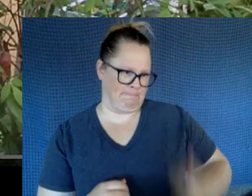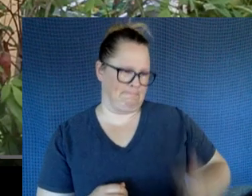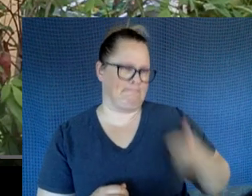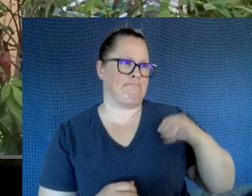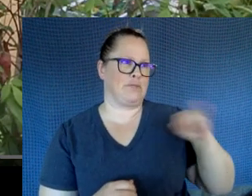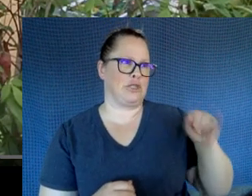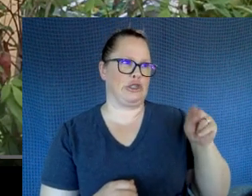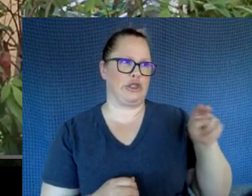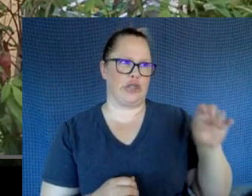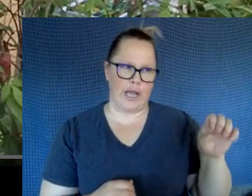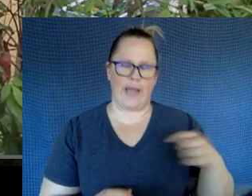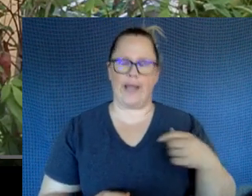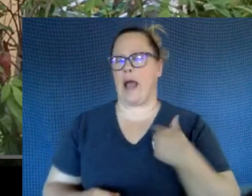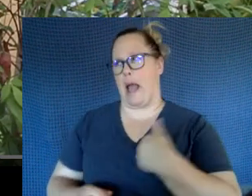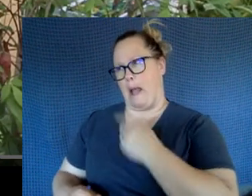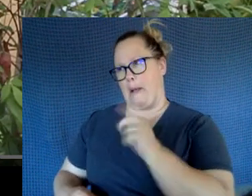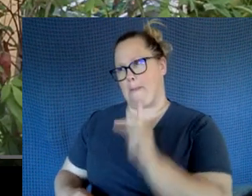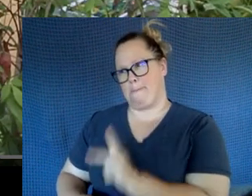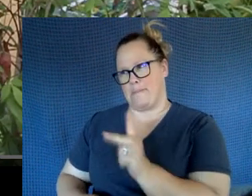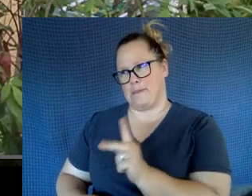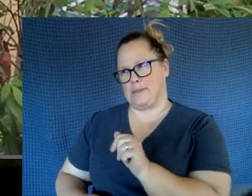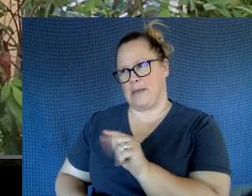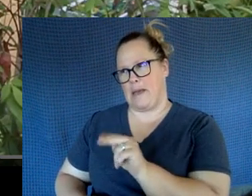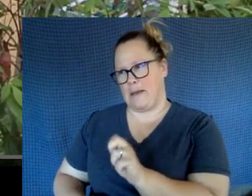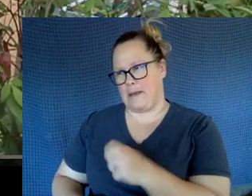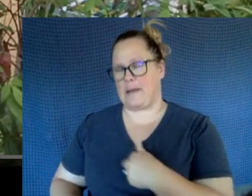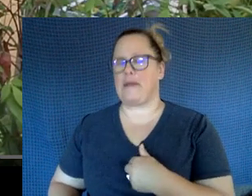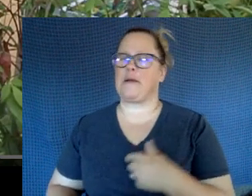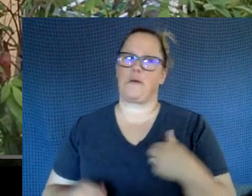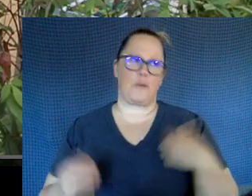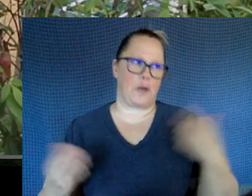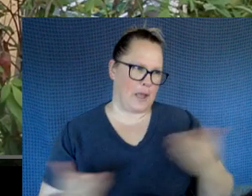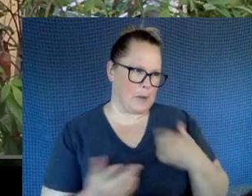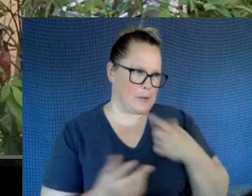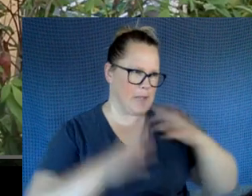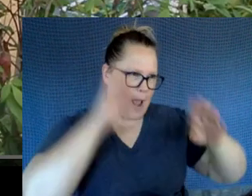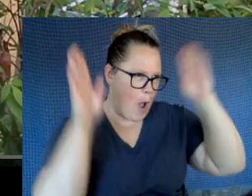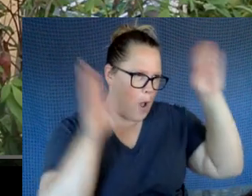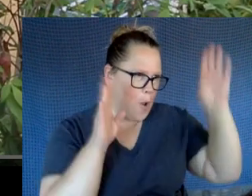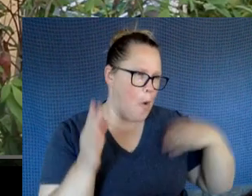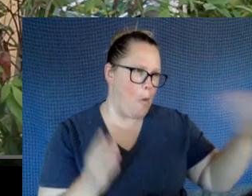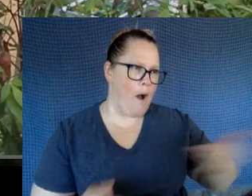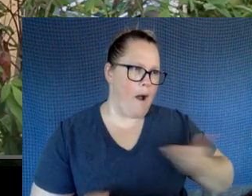I'm Mrs. Kane. And we're here to say hello and welcome you and make sure that